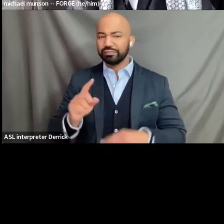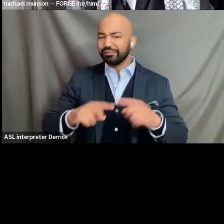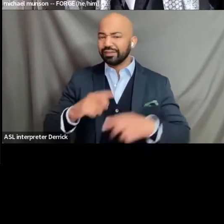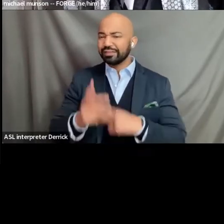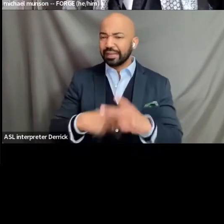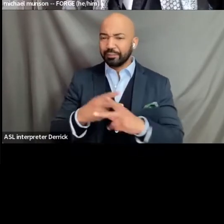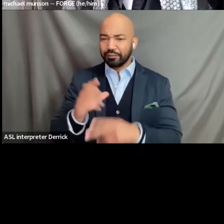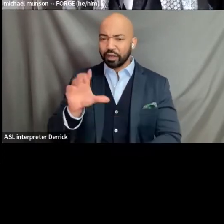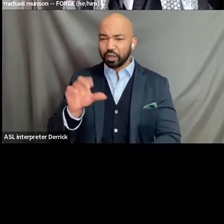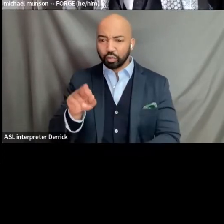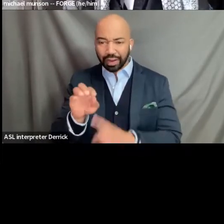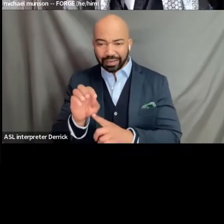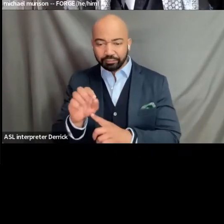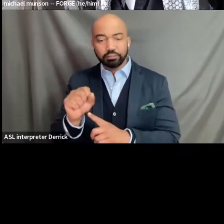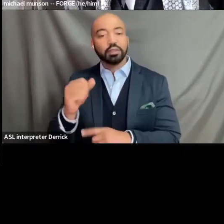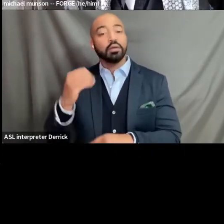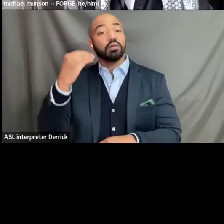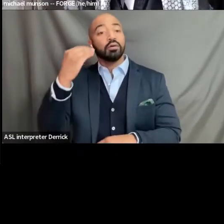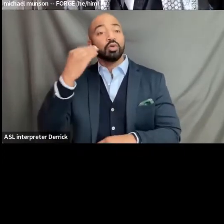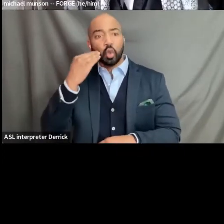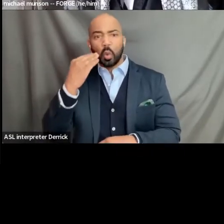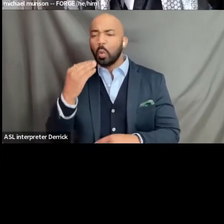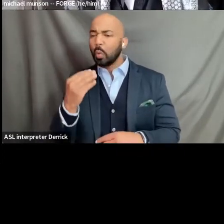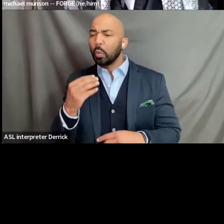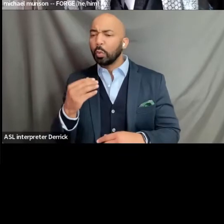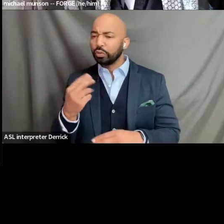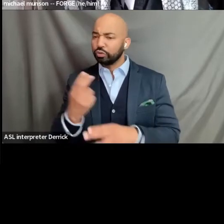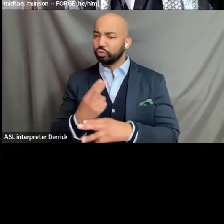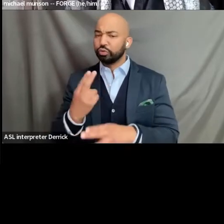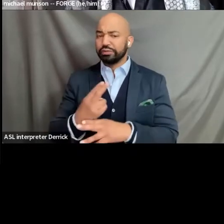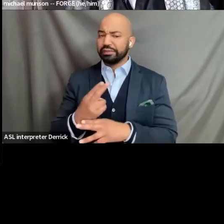we know that substance use is really common as a coping strategy.